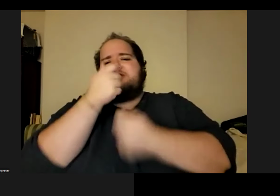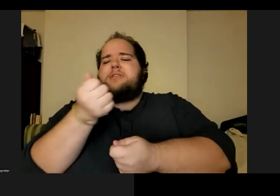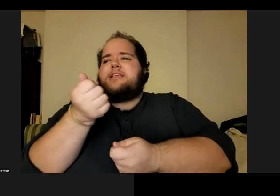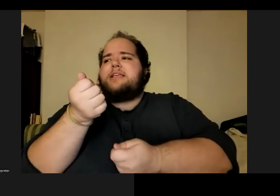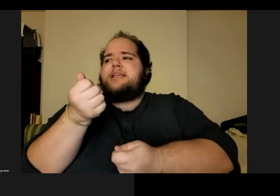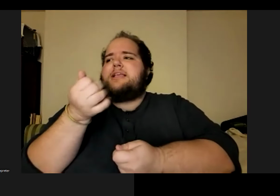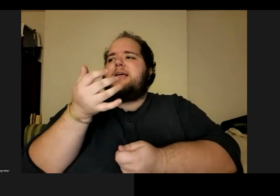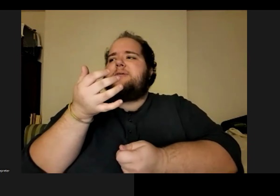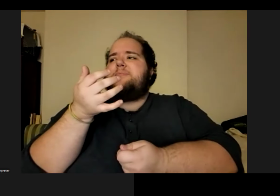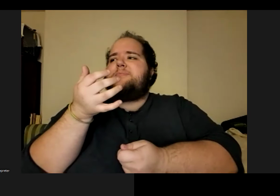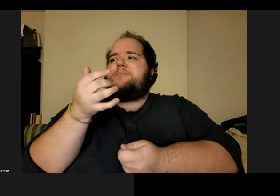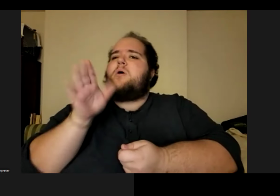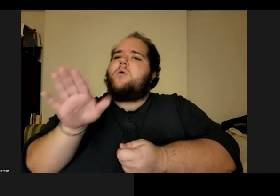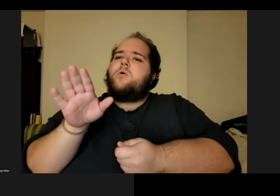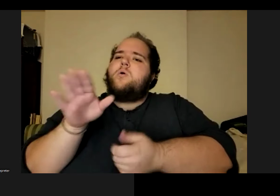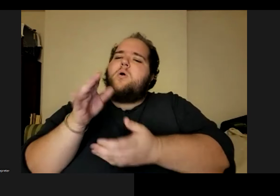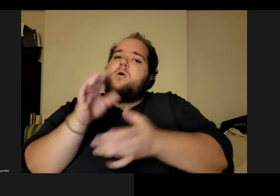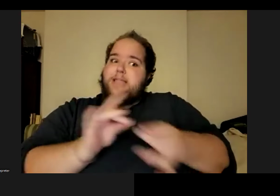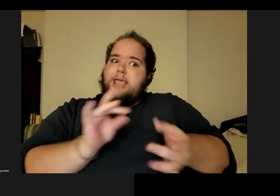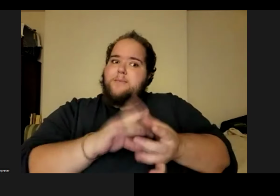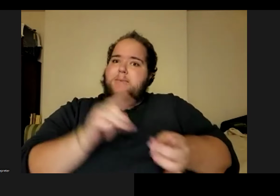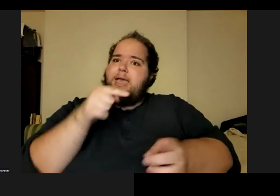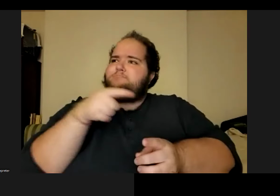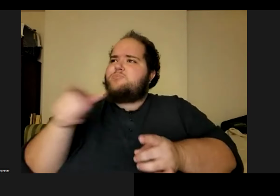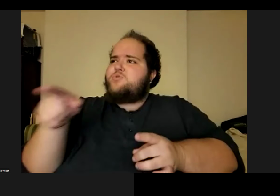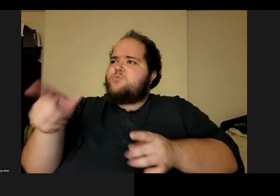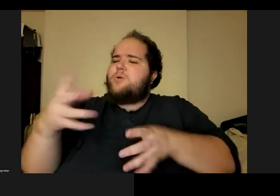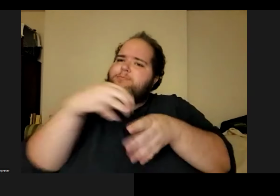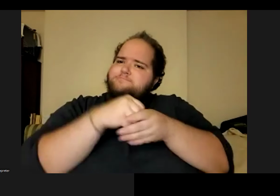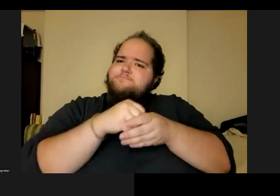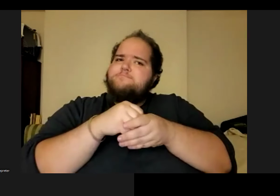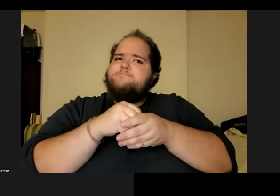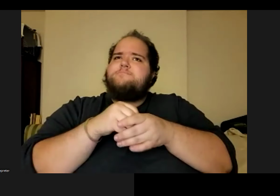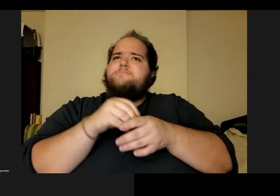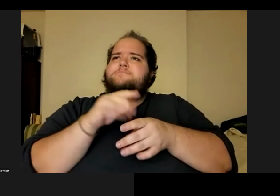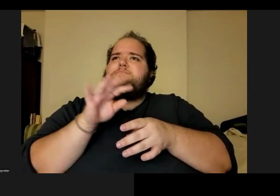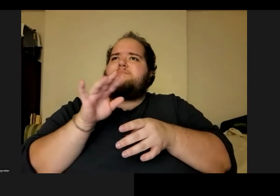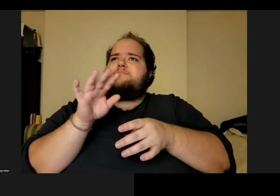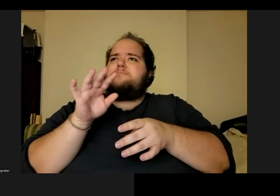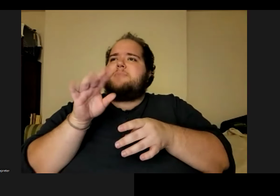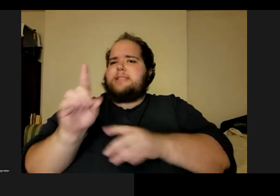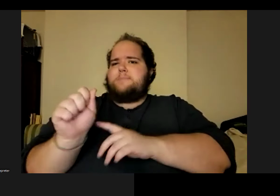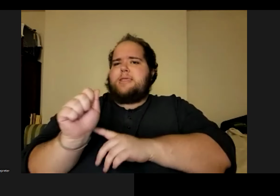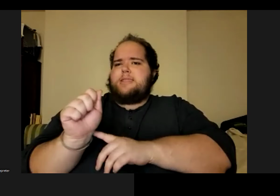In your artist statement that you incorporated The part about being disabled.